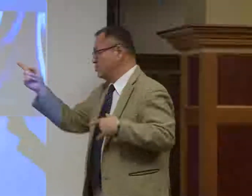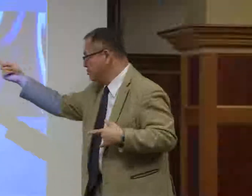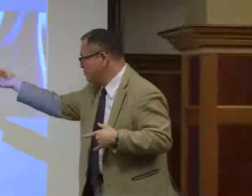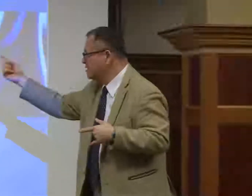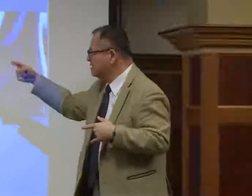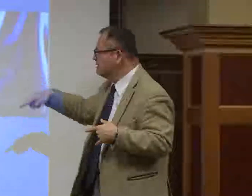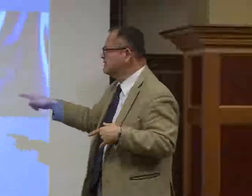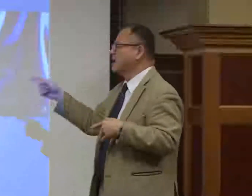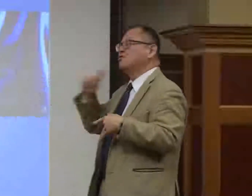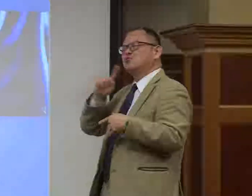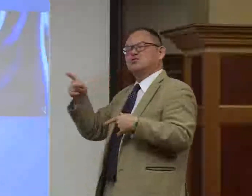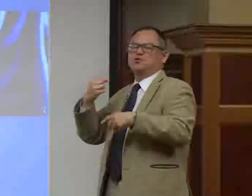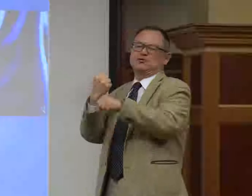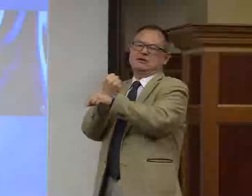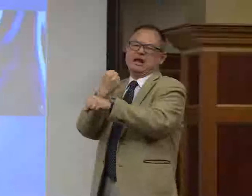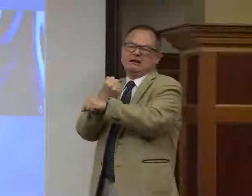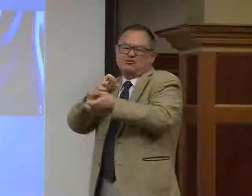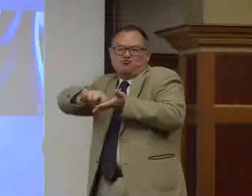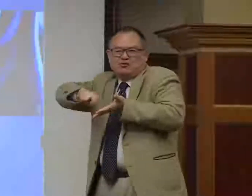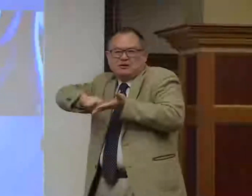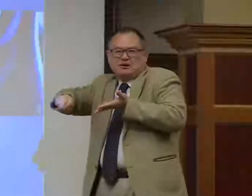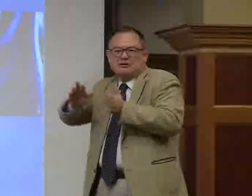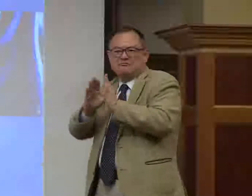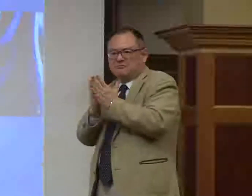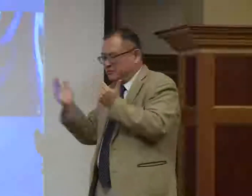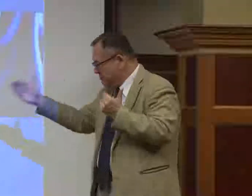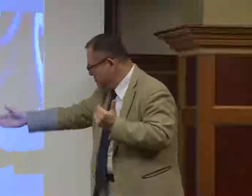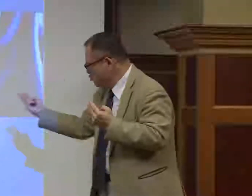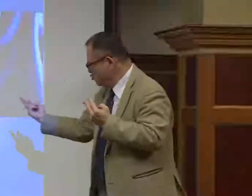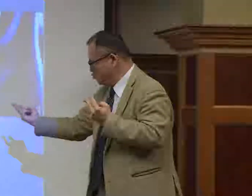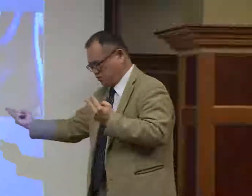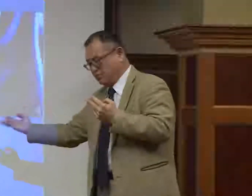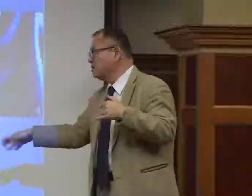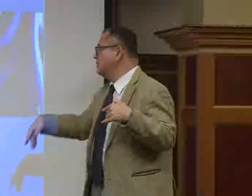Now, there's a statistics research book up here that I was involved in.